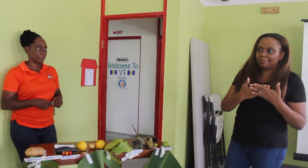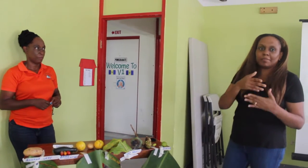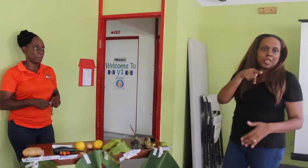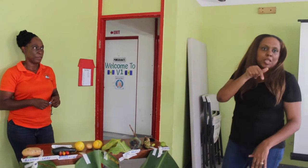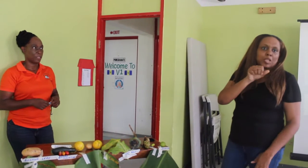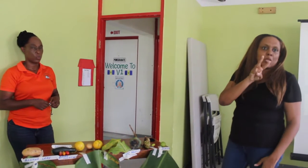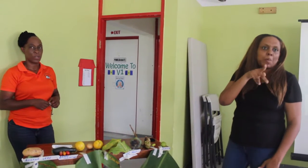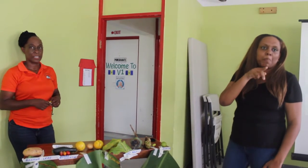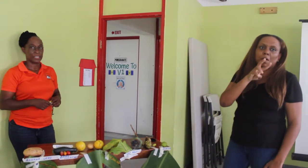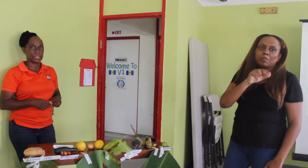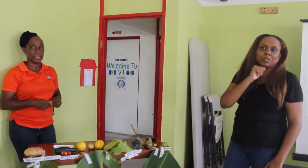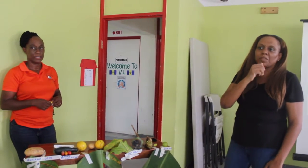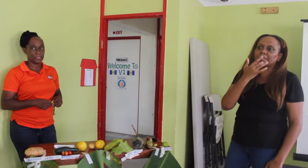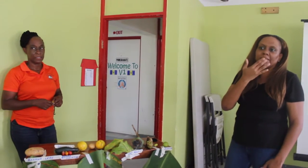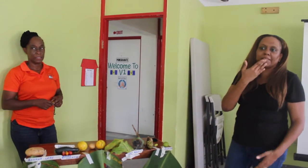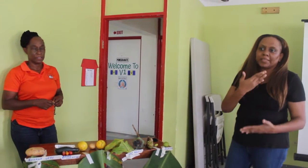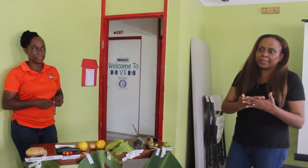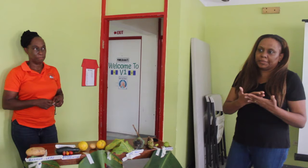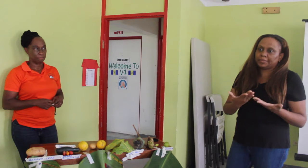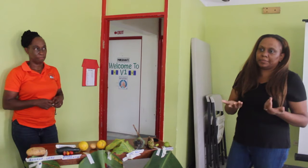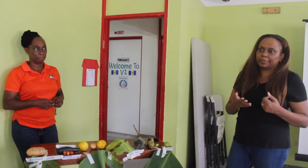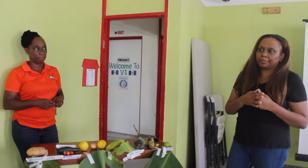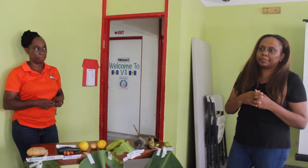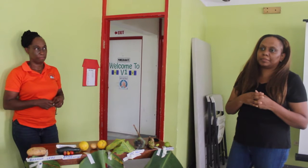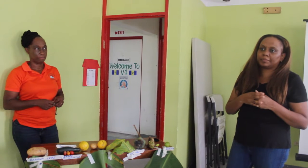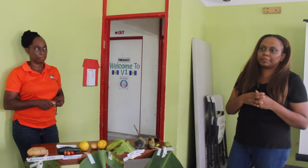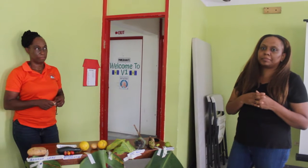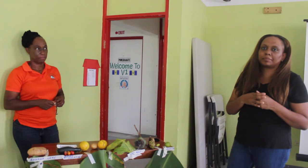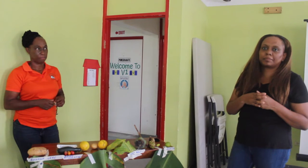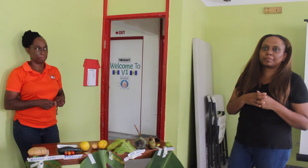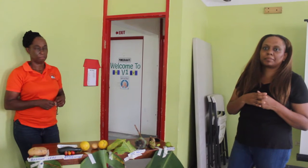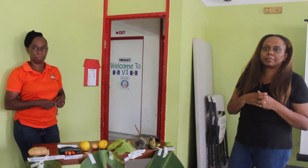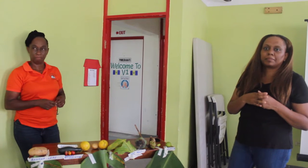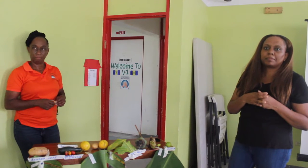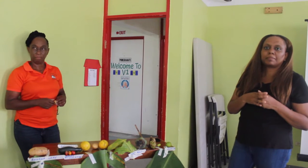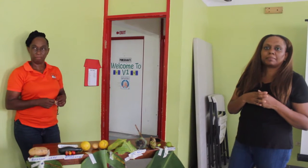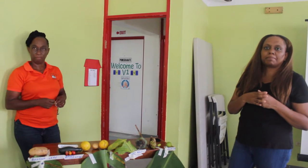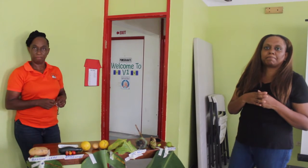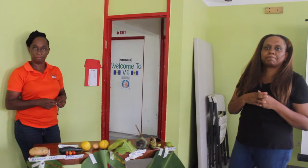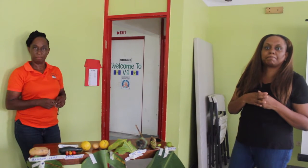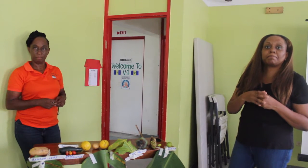what